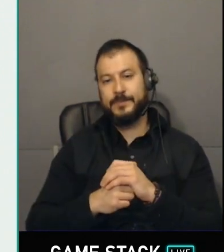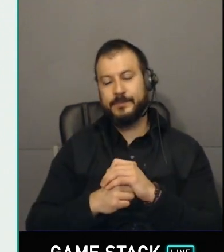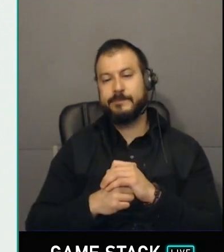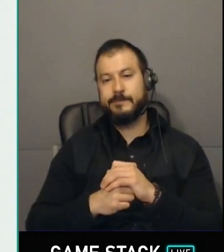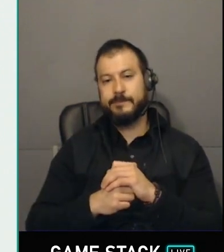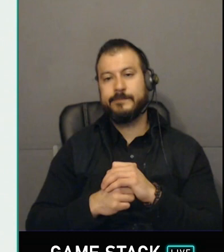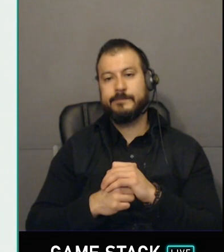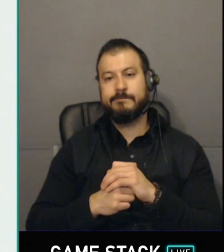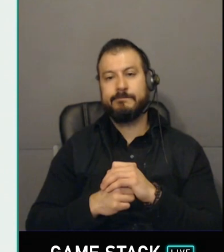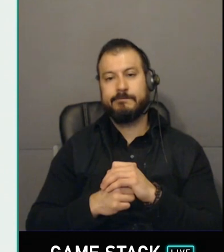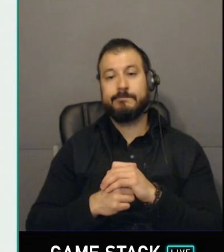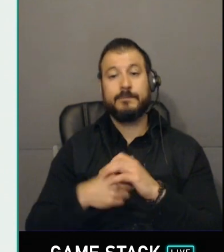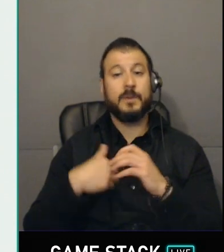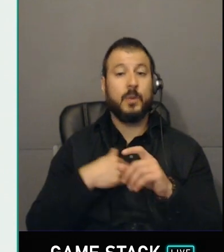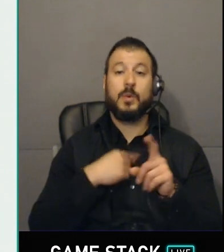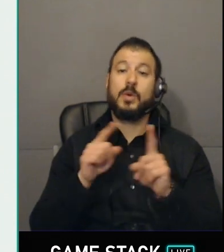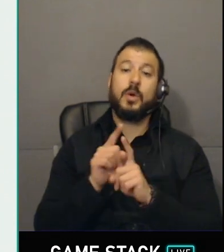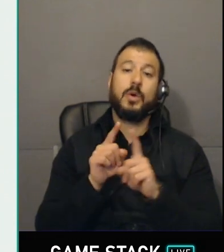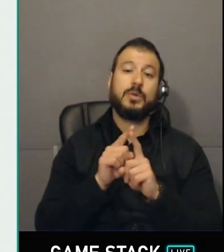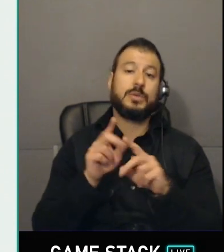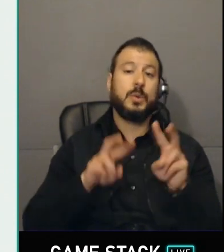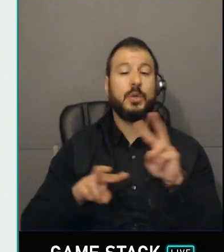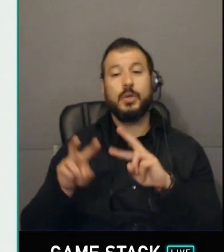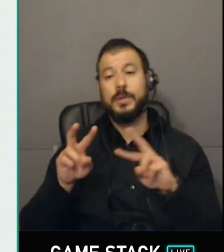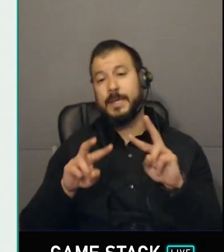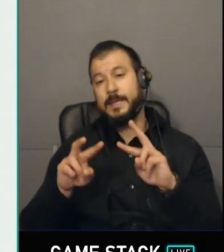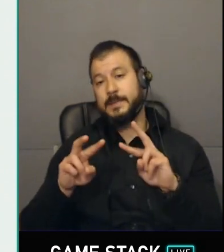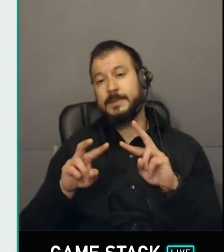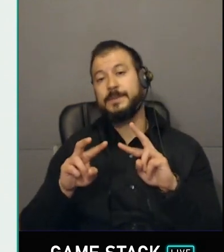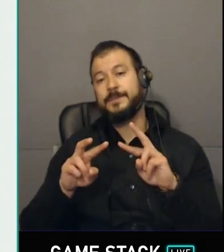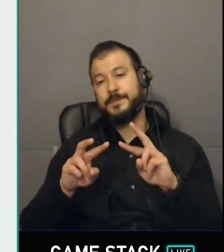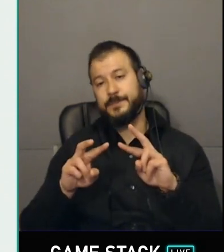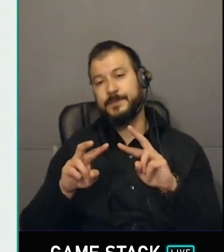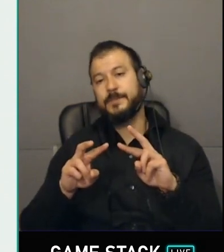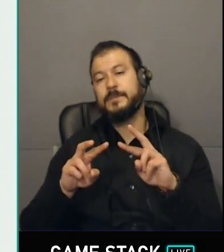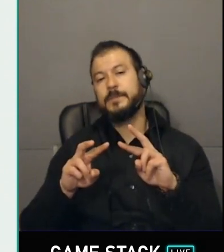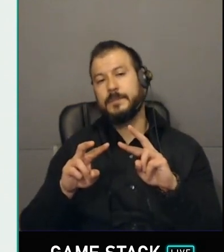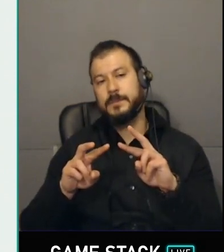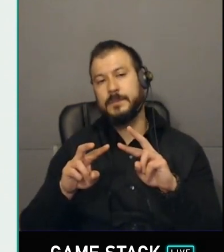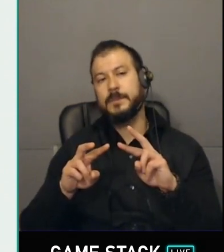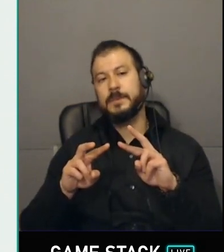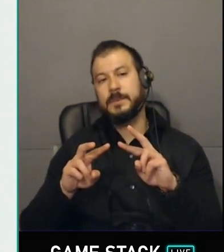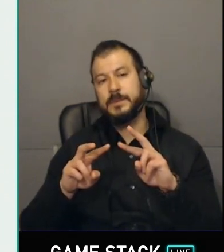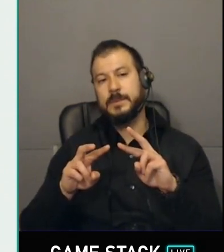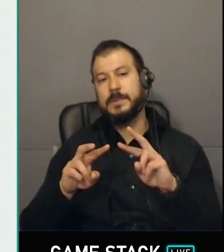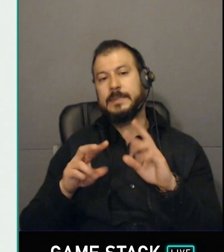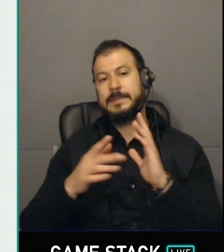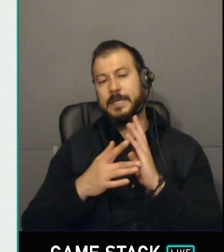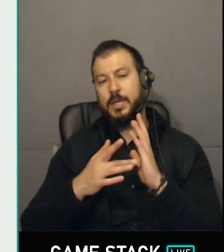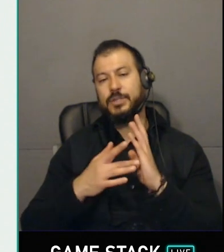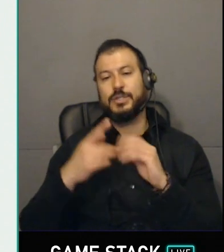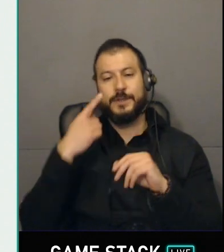We're also looking at a brilliant technology for